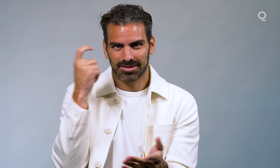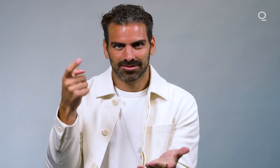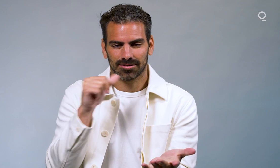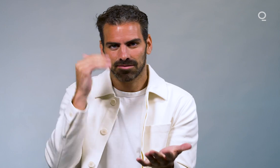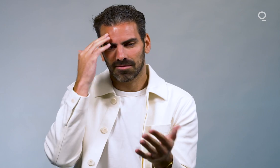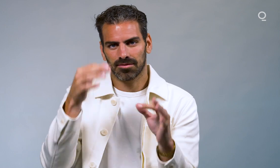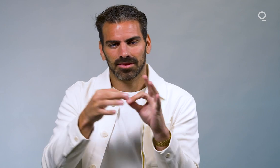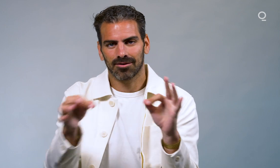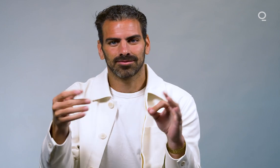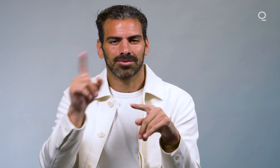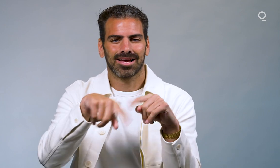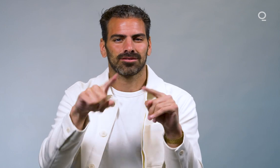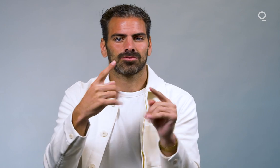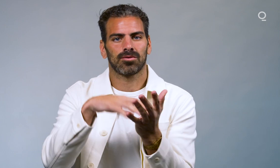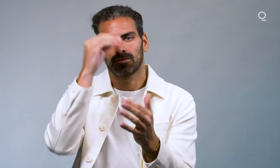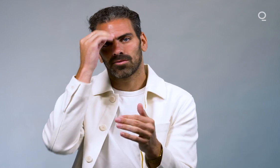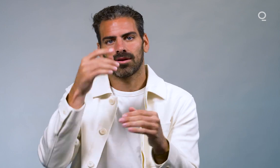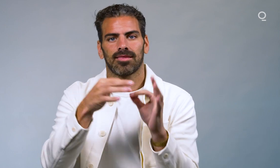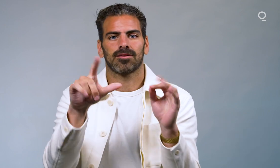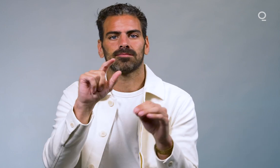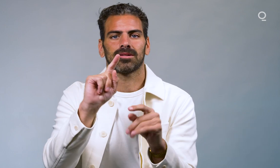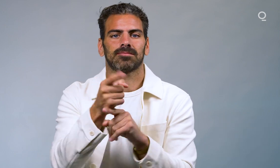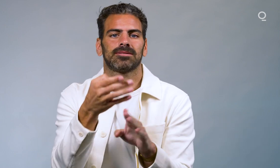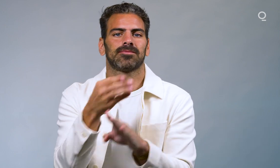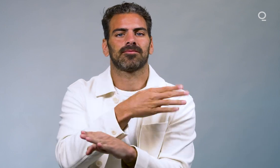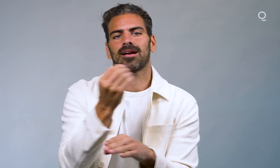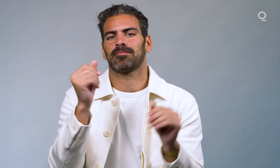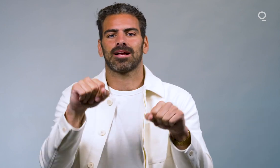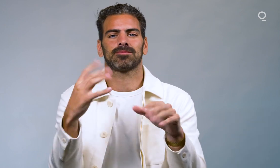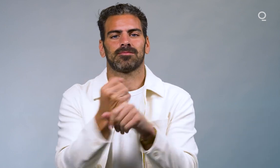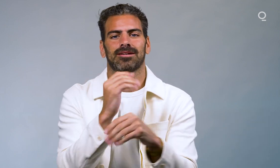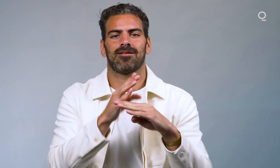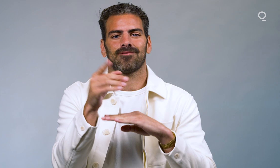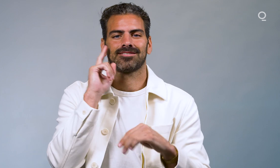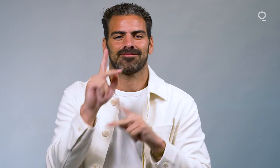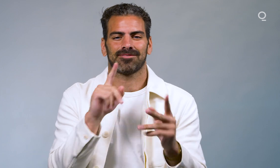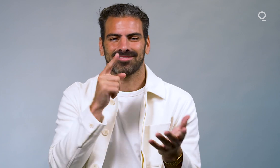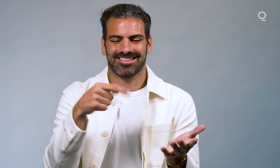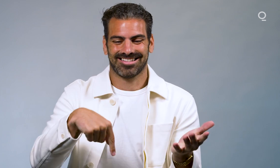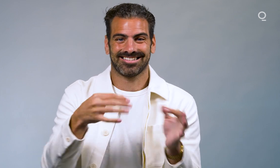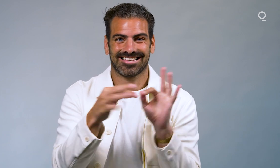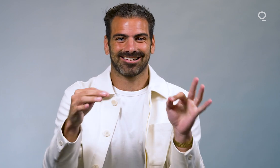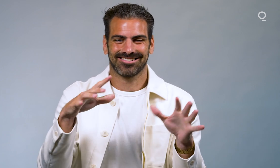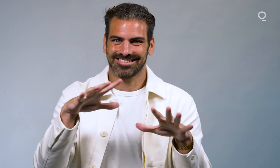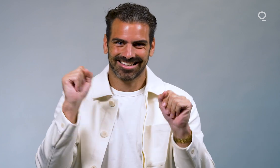But, can they actually really go in there and kill the audition? I don't think so, right? Often times people are learning sign language a few minutes